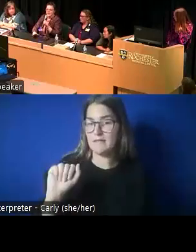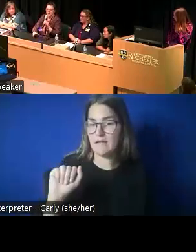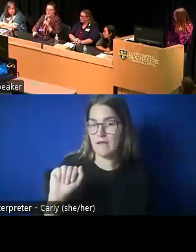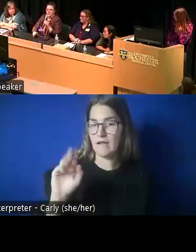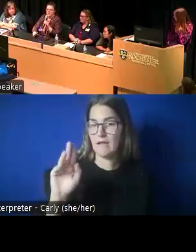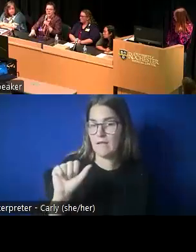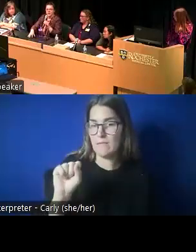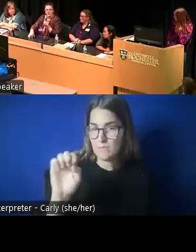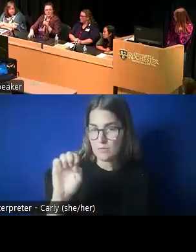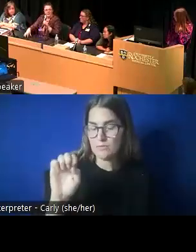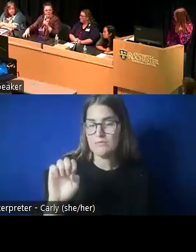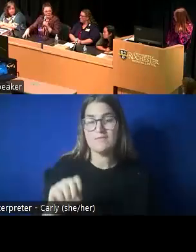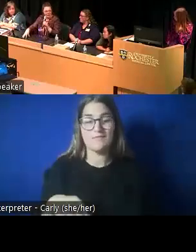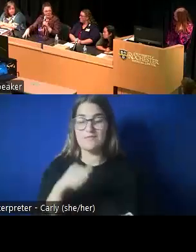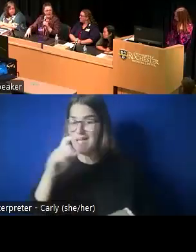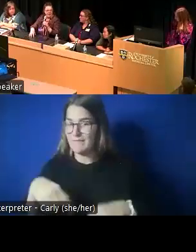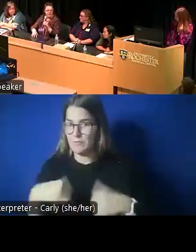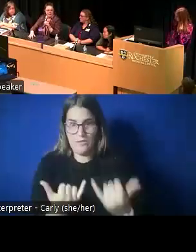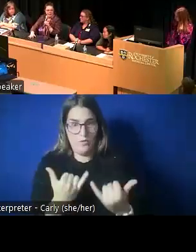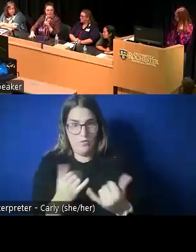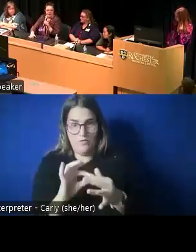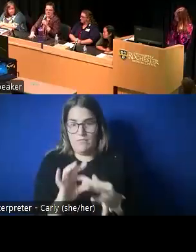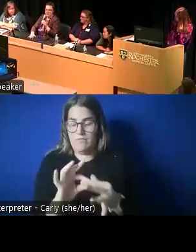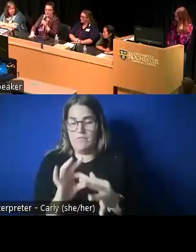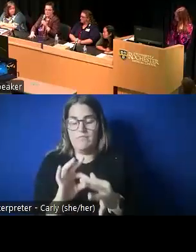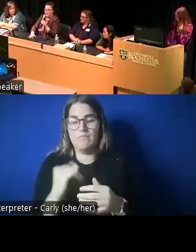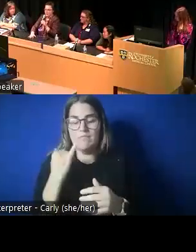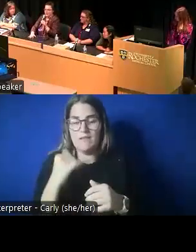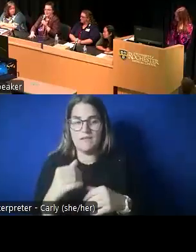to be a current relationship if there's current ongoing interpersonal violence